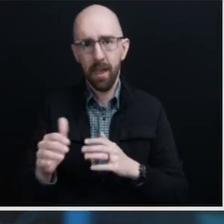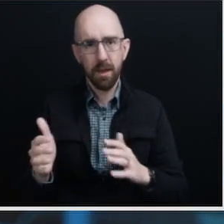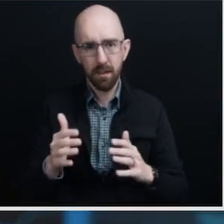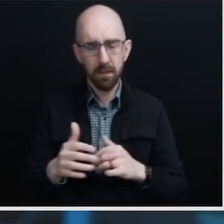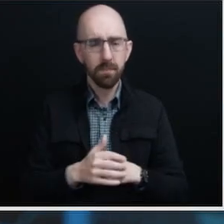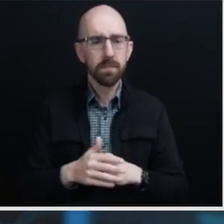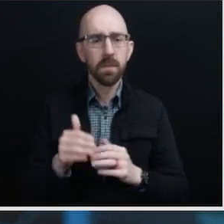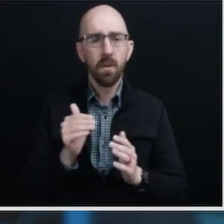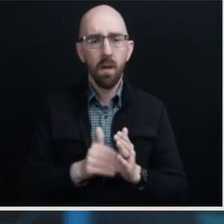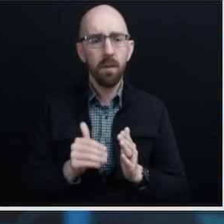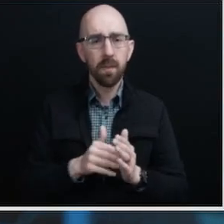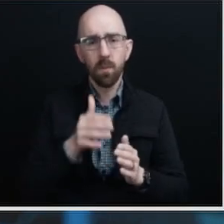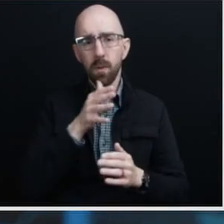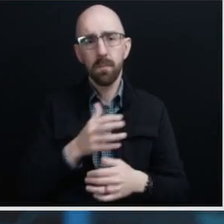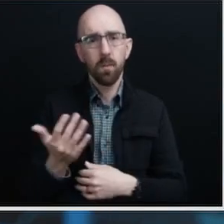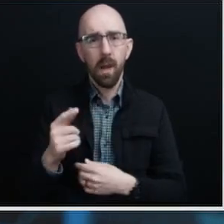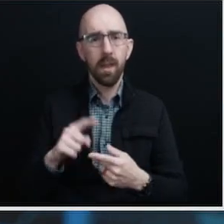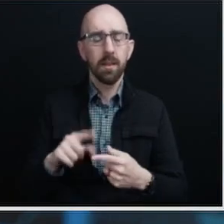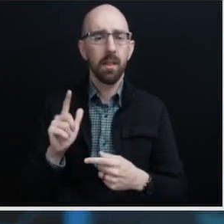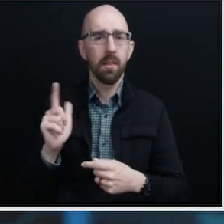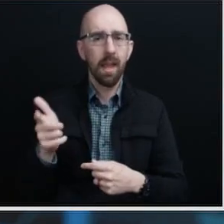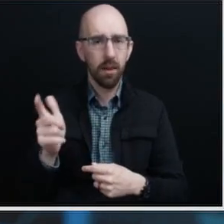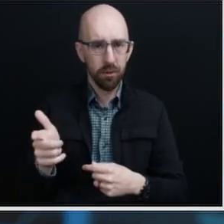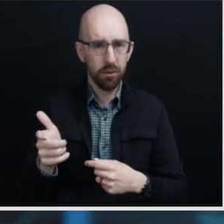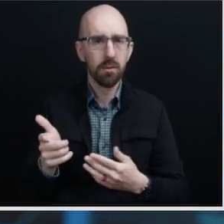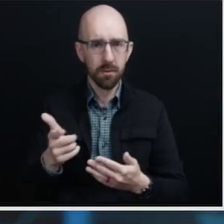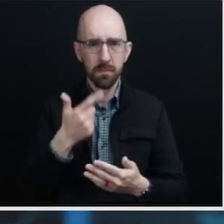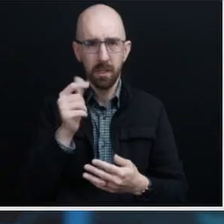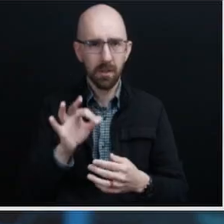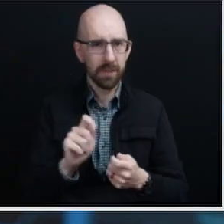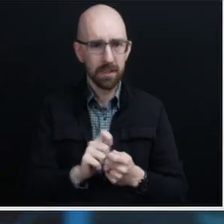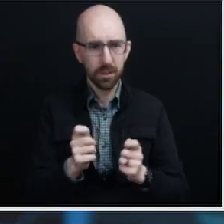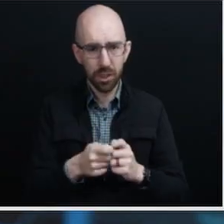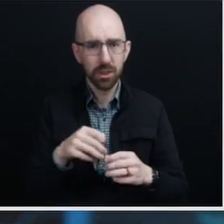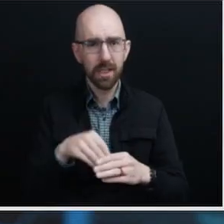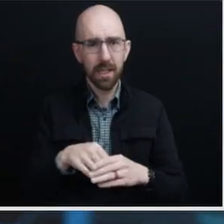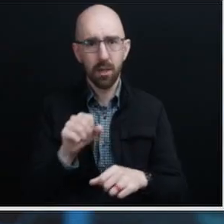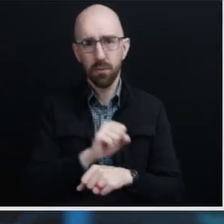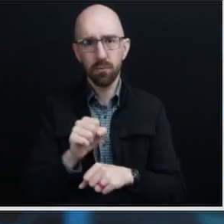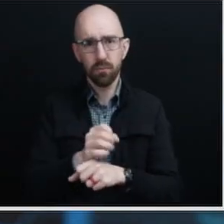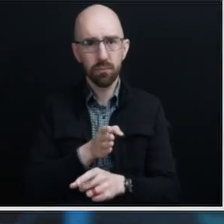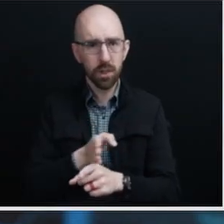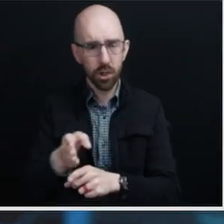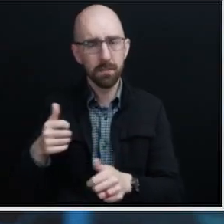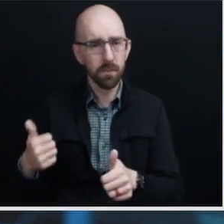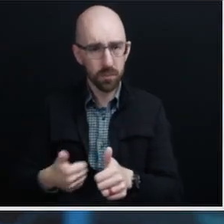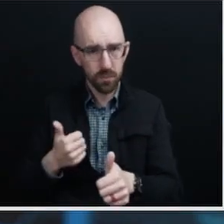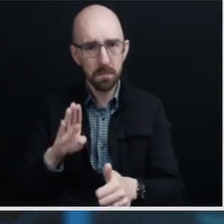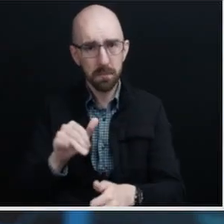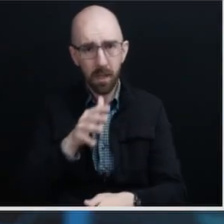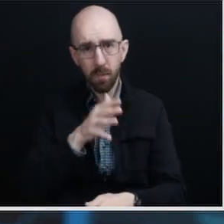until later because of the changes in the career pursuit by a lot of women. They put off and um